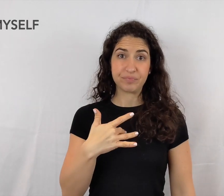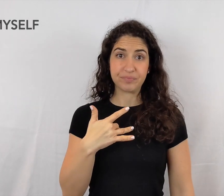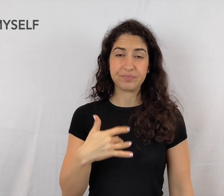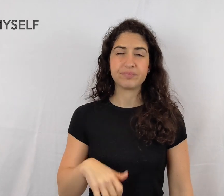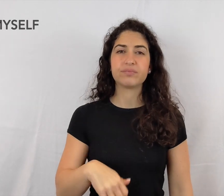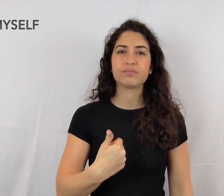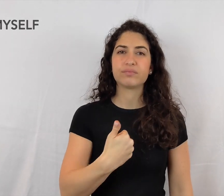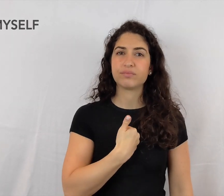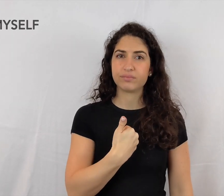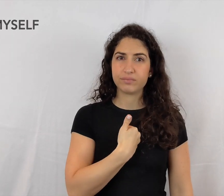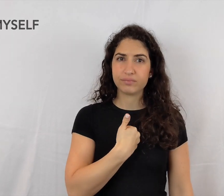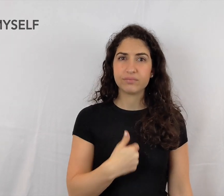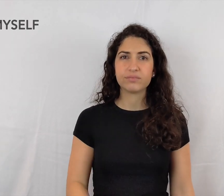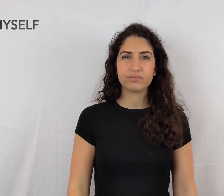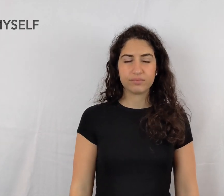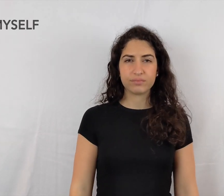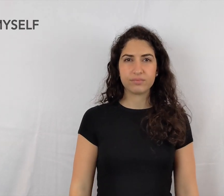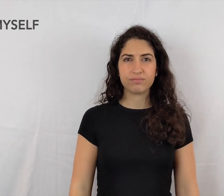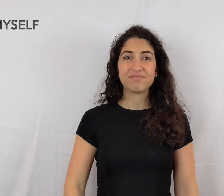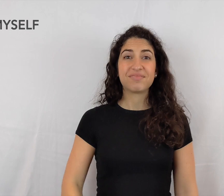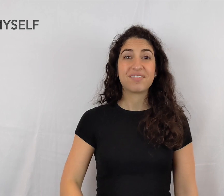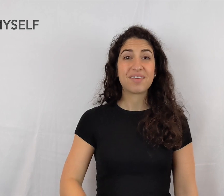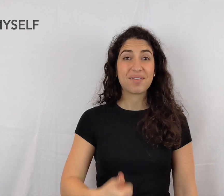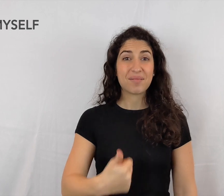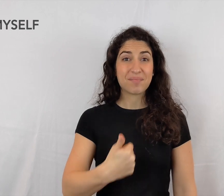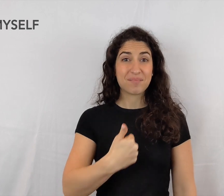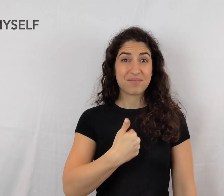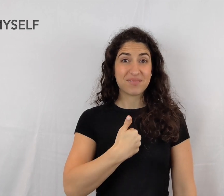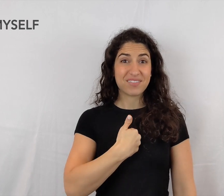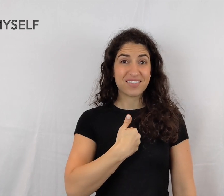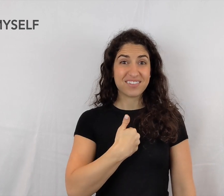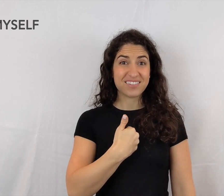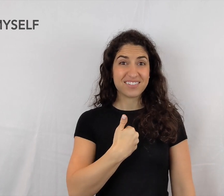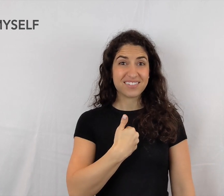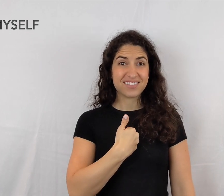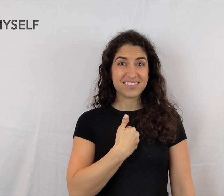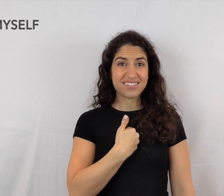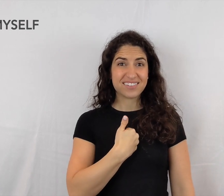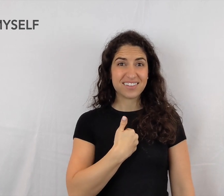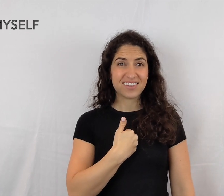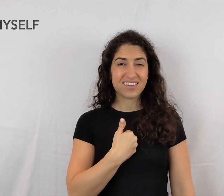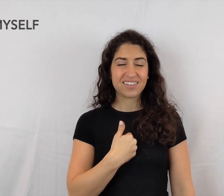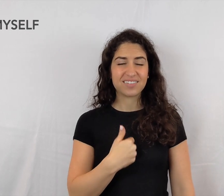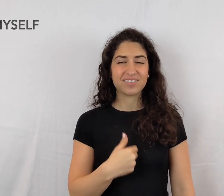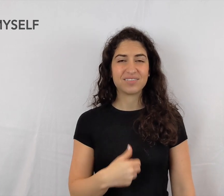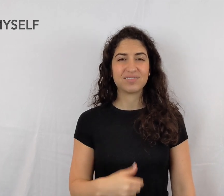It touches, right? Myself.